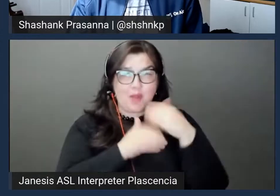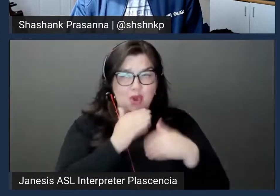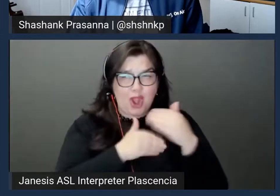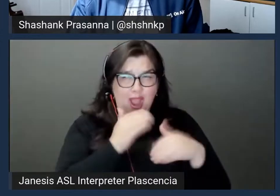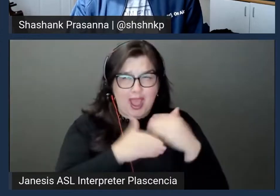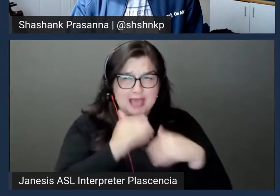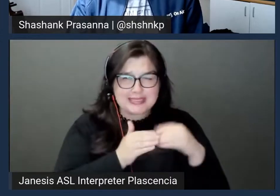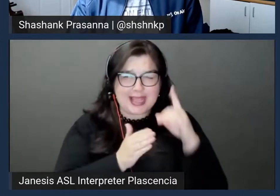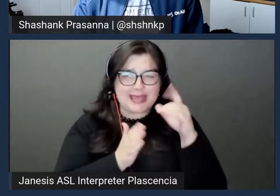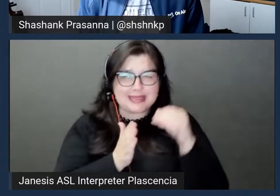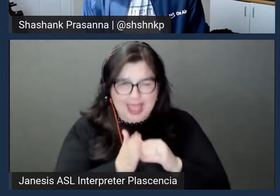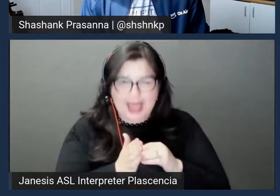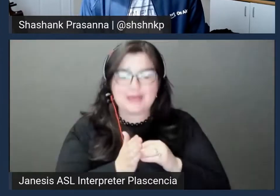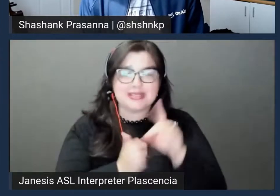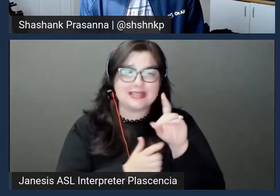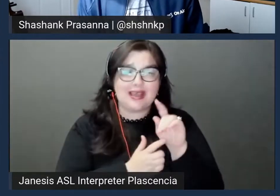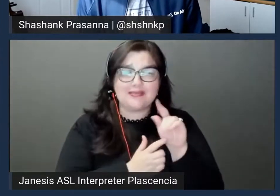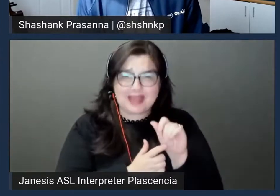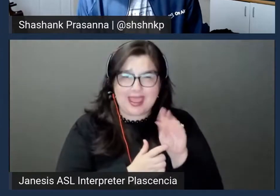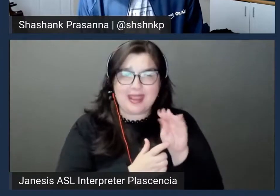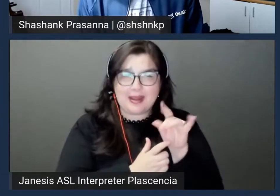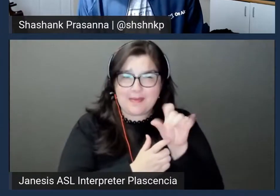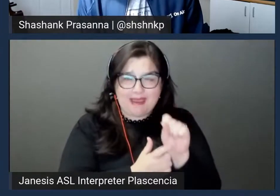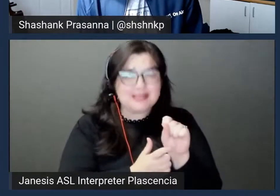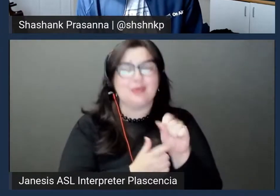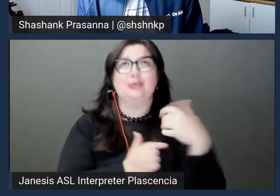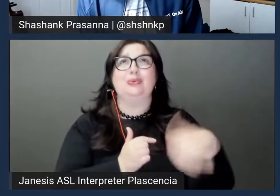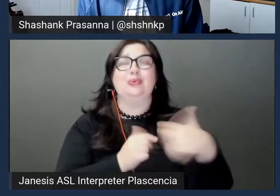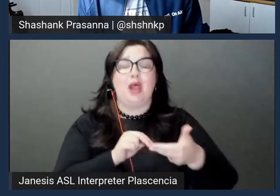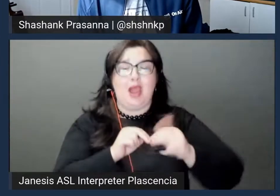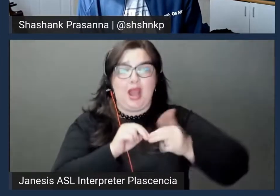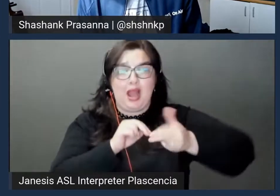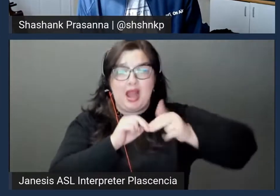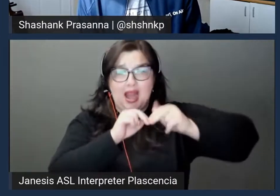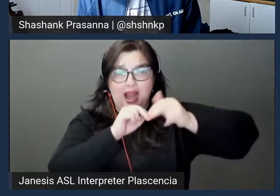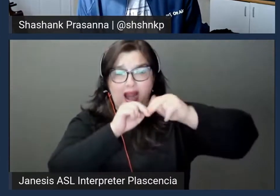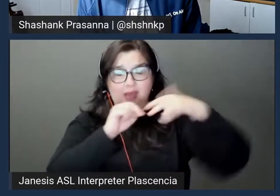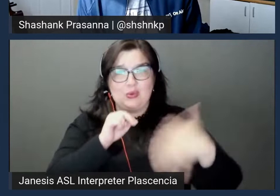and this data is just growing massively. The sad part about that though is only 2%